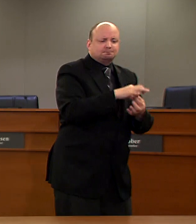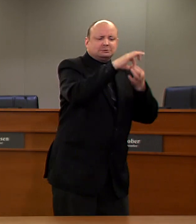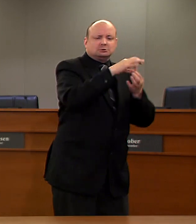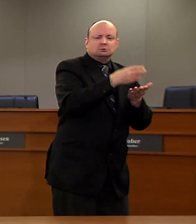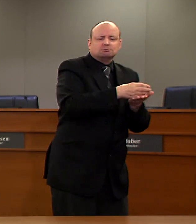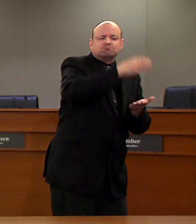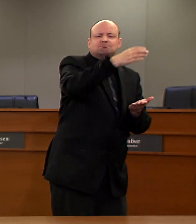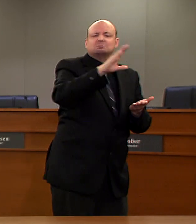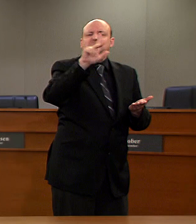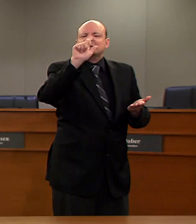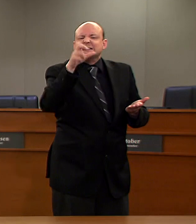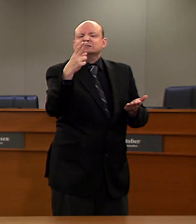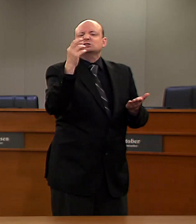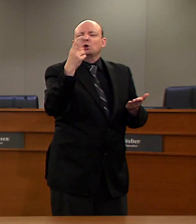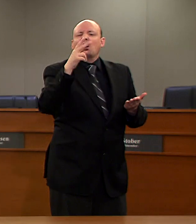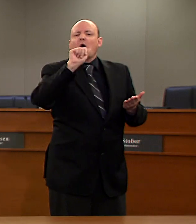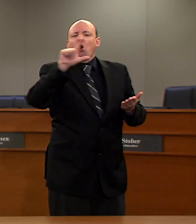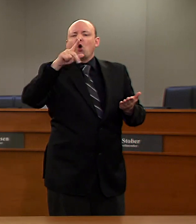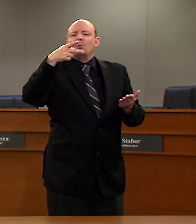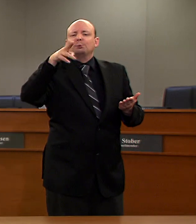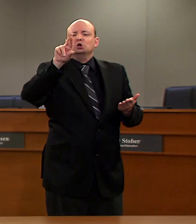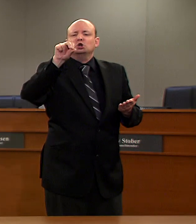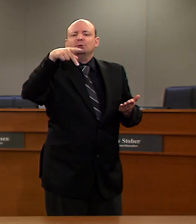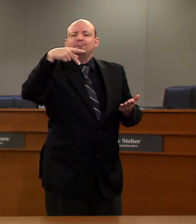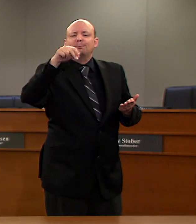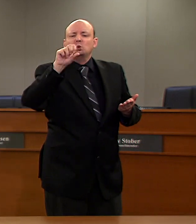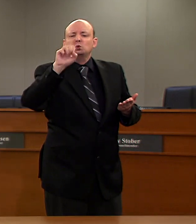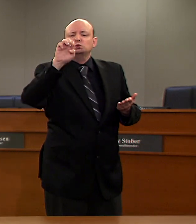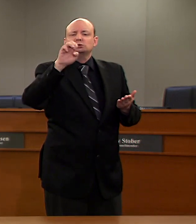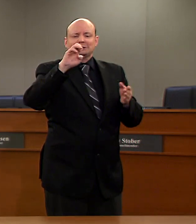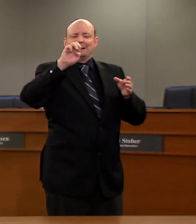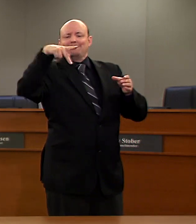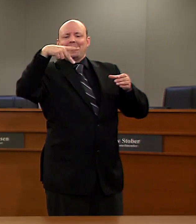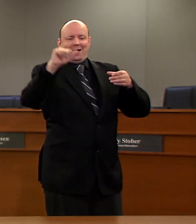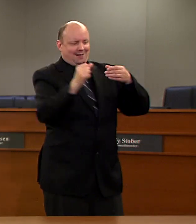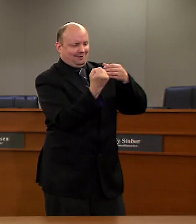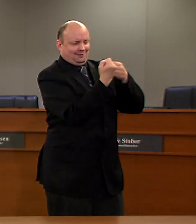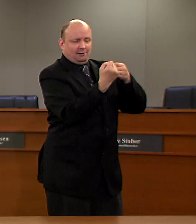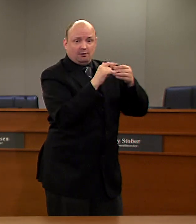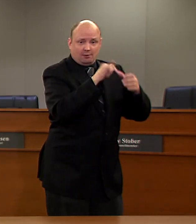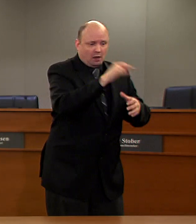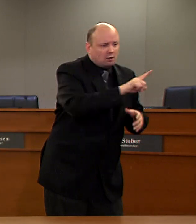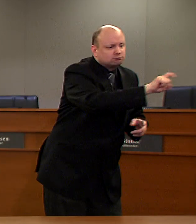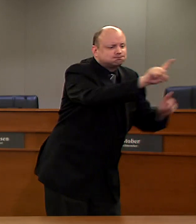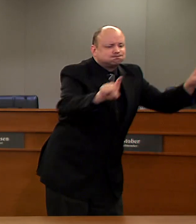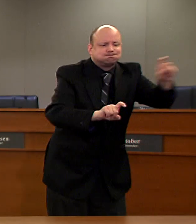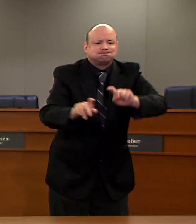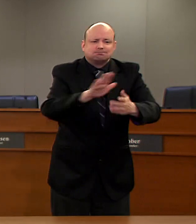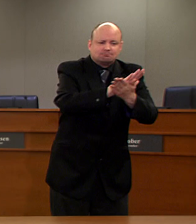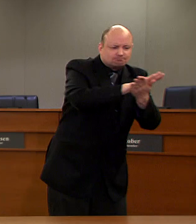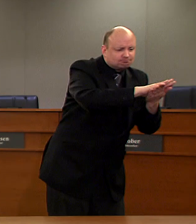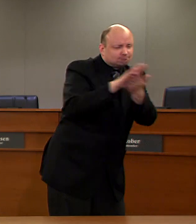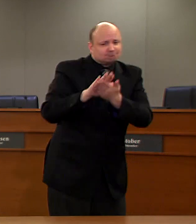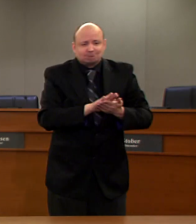these facilities to keep them safe, but visitors are asked to use your own decision about using them.